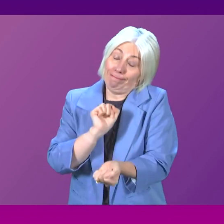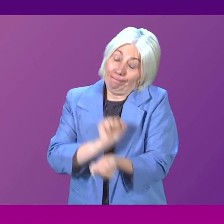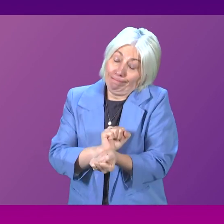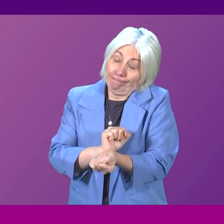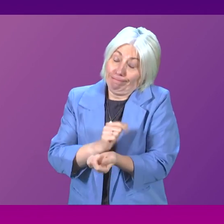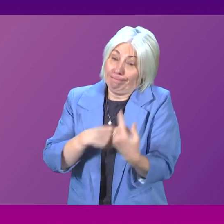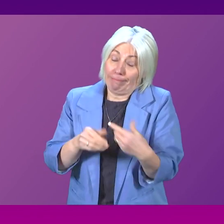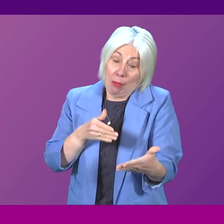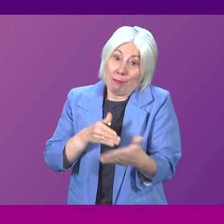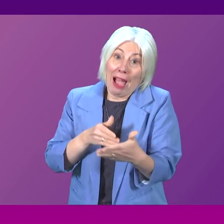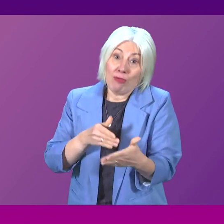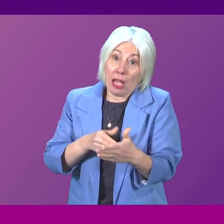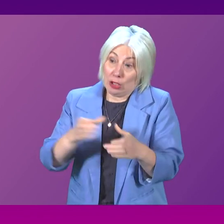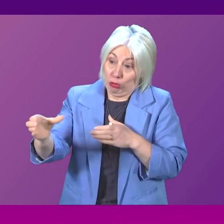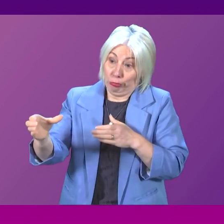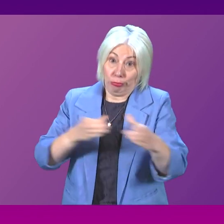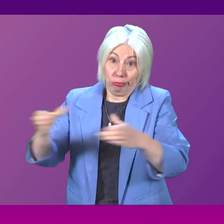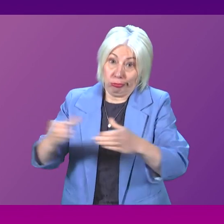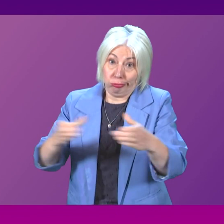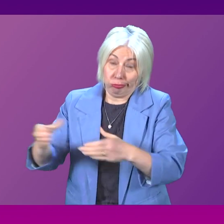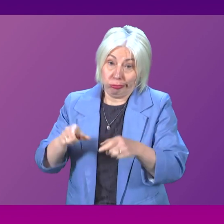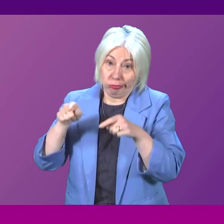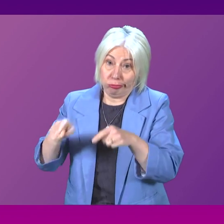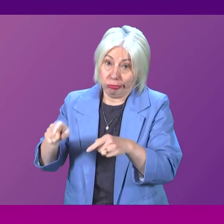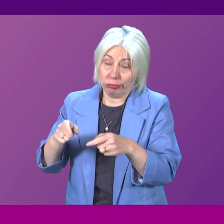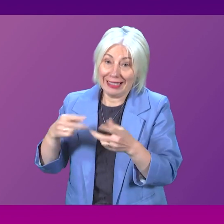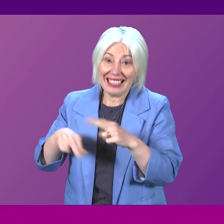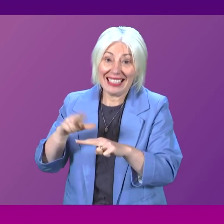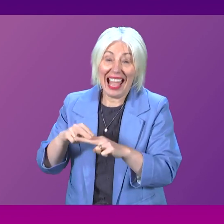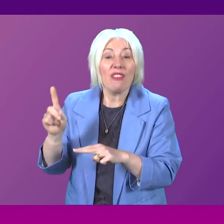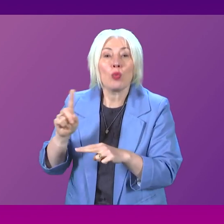barriers to getting people into the social care workforce—is Brexit and the ending